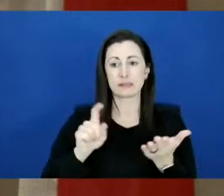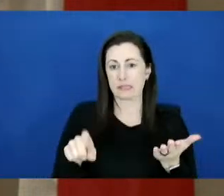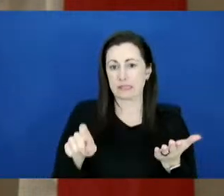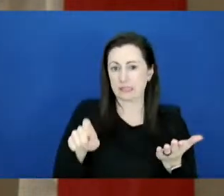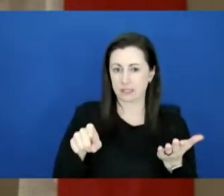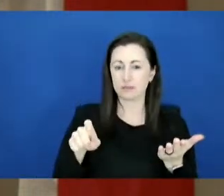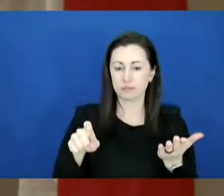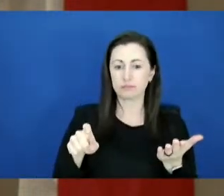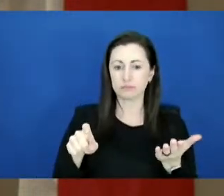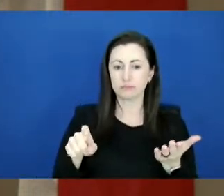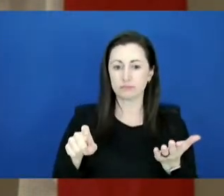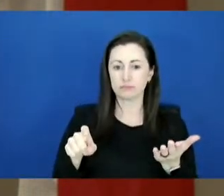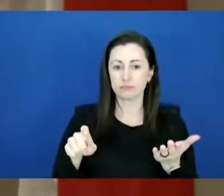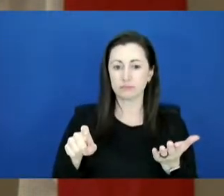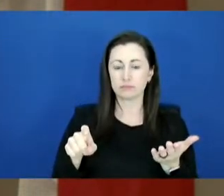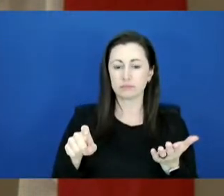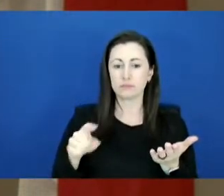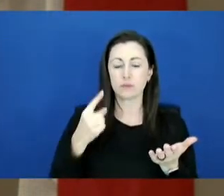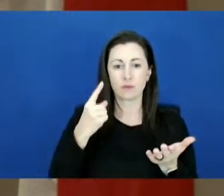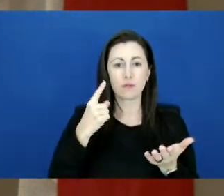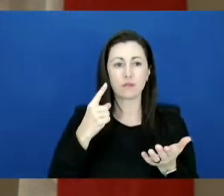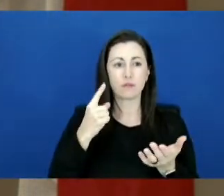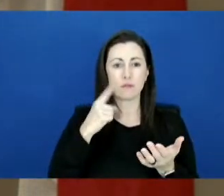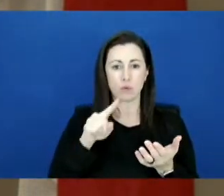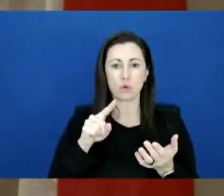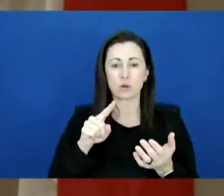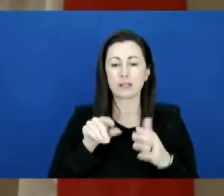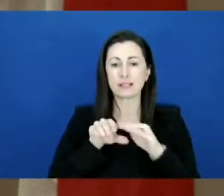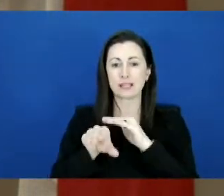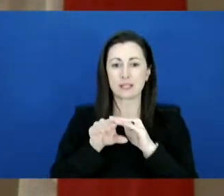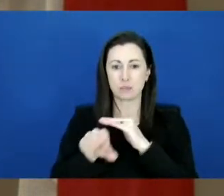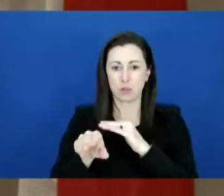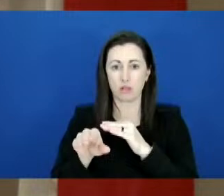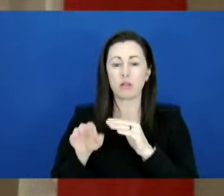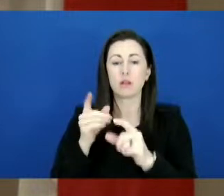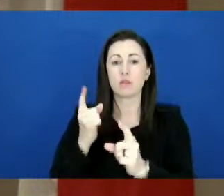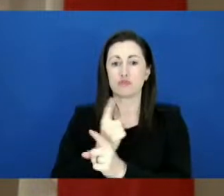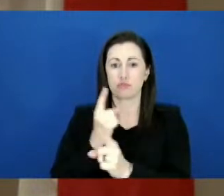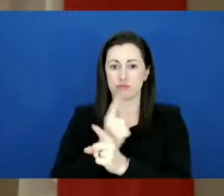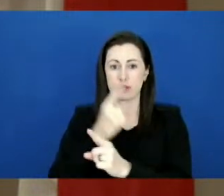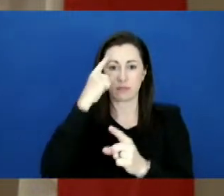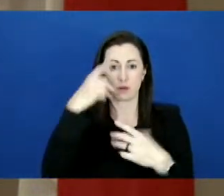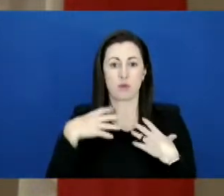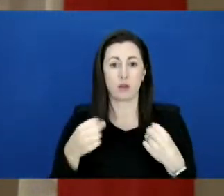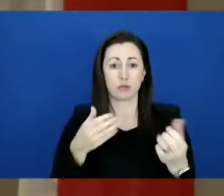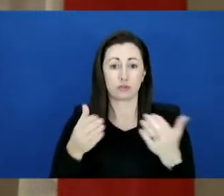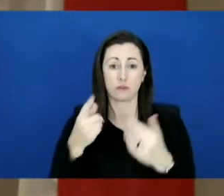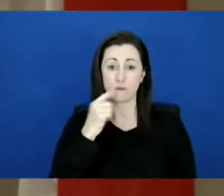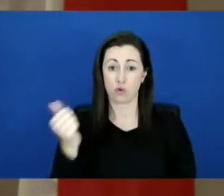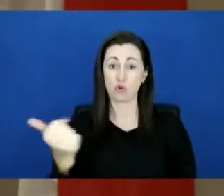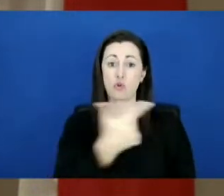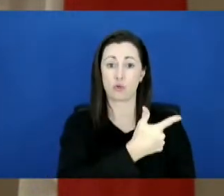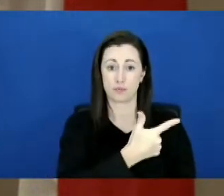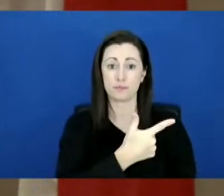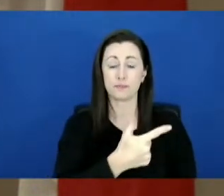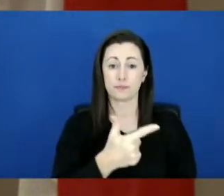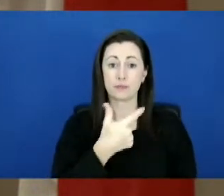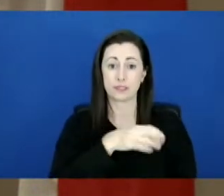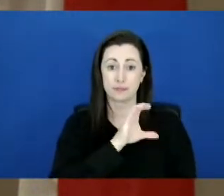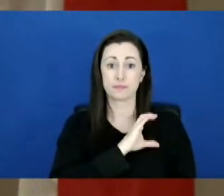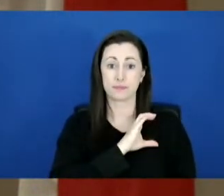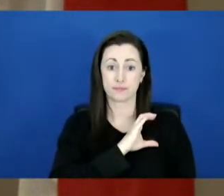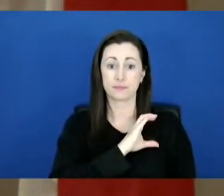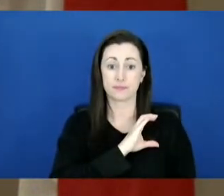CITIZENS TO JOIN THE RECOGNIZING